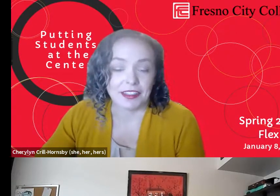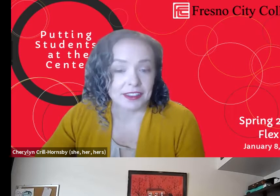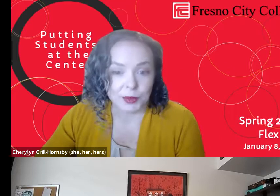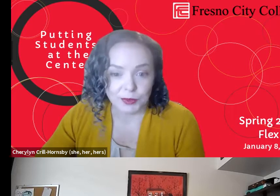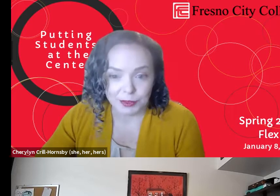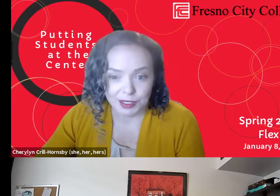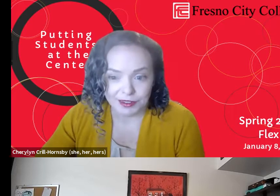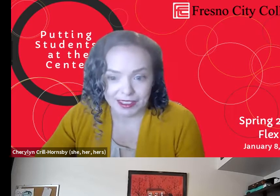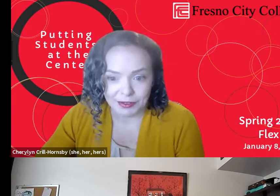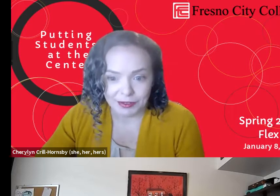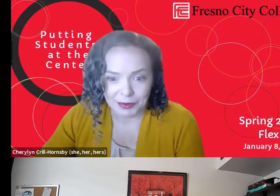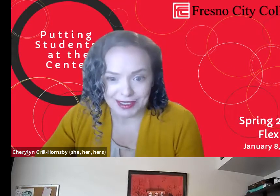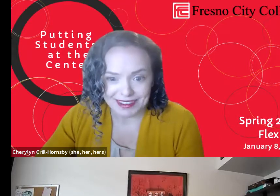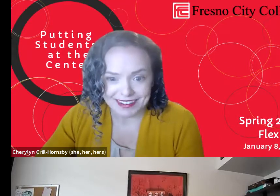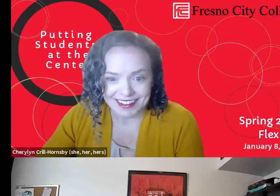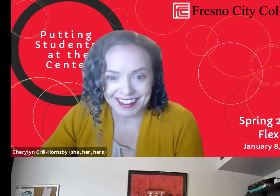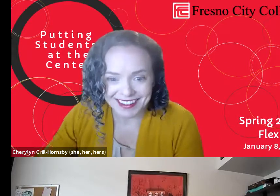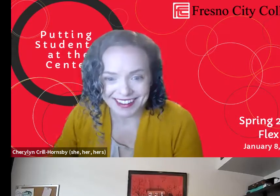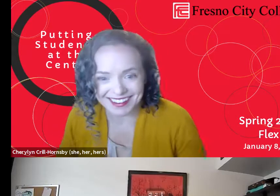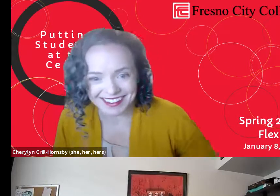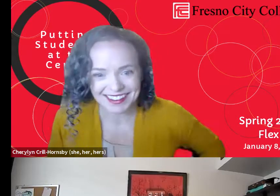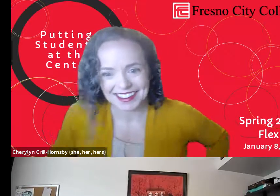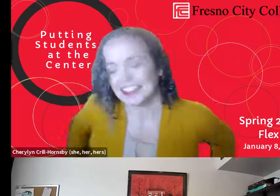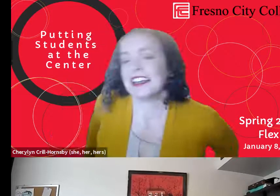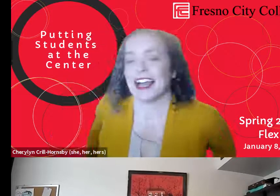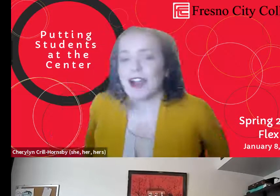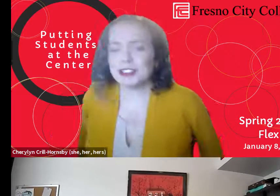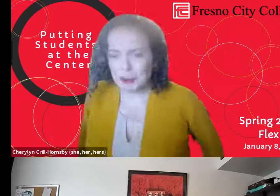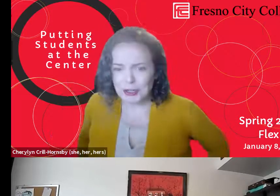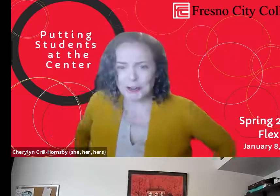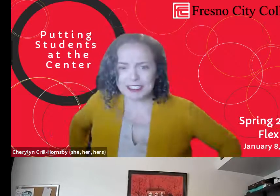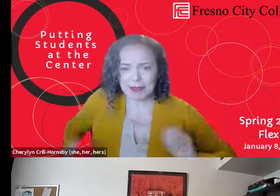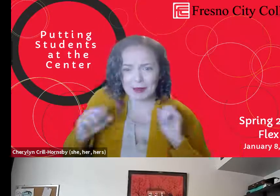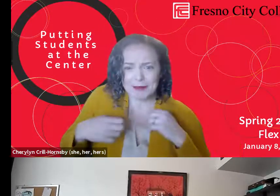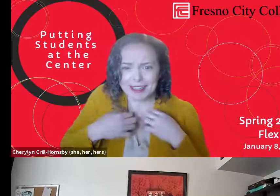Unknown: Oh, wait. Thank you, everybody. Thank you. I was super nervous. I'm like, What am I